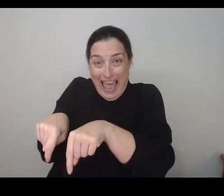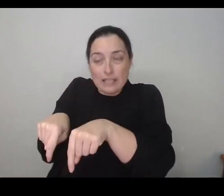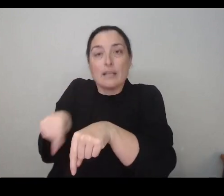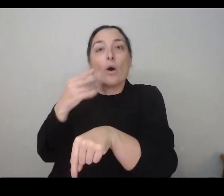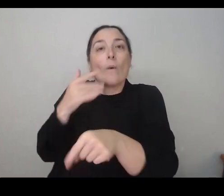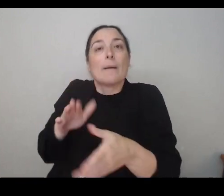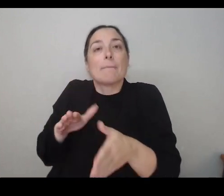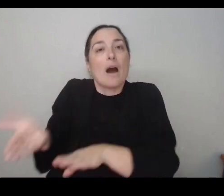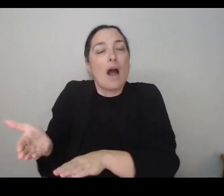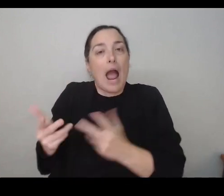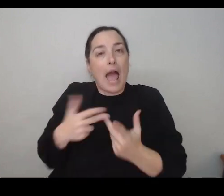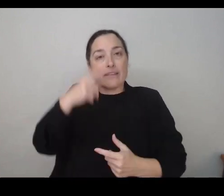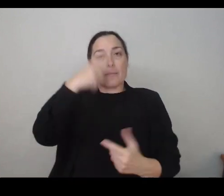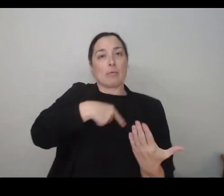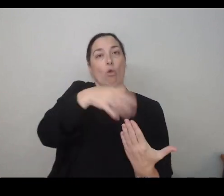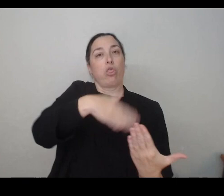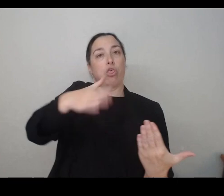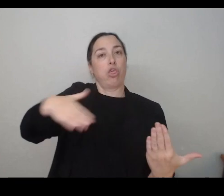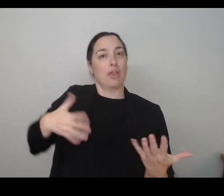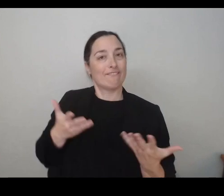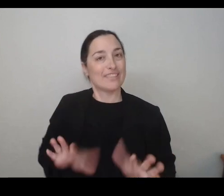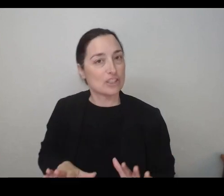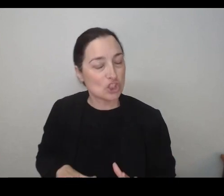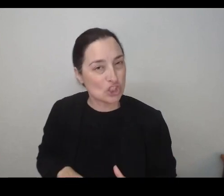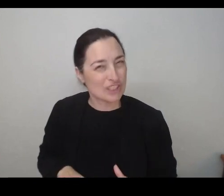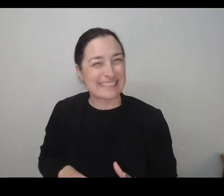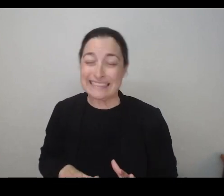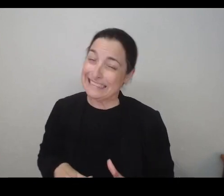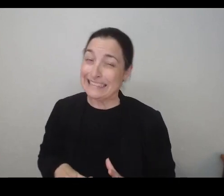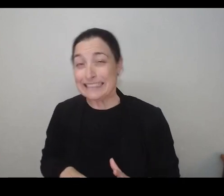They're not sometimes in good condition, for example.